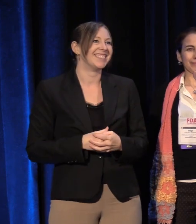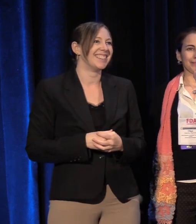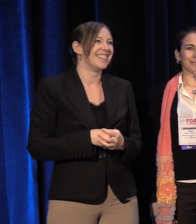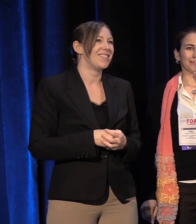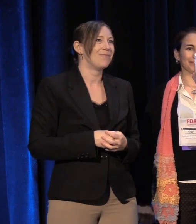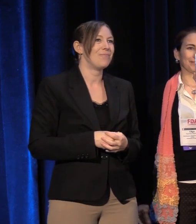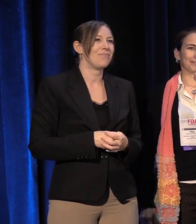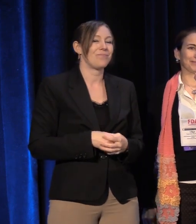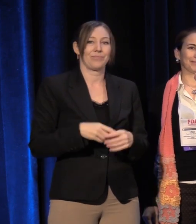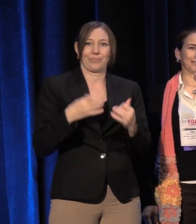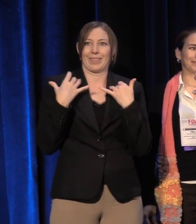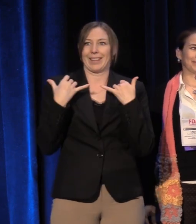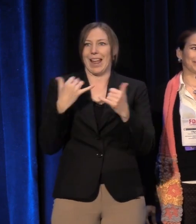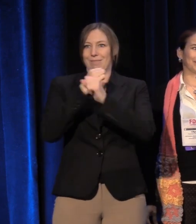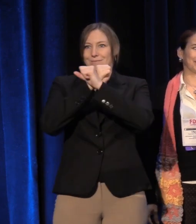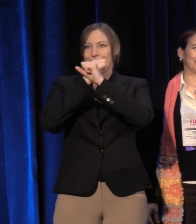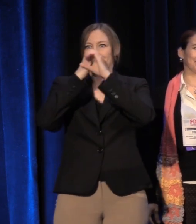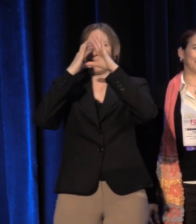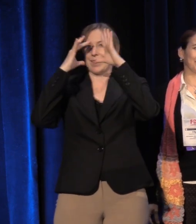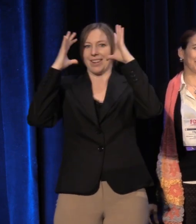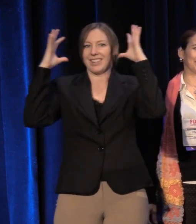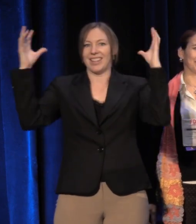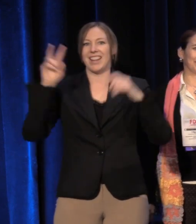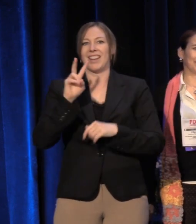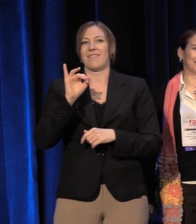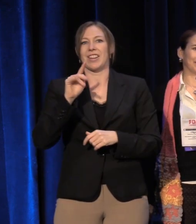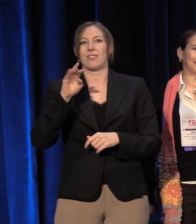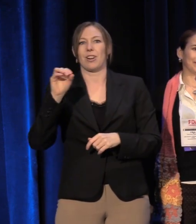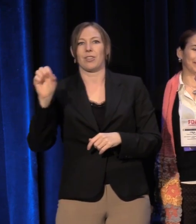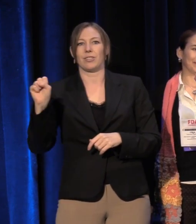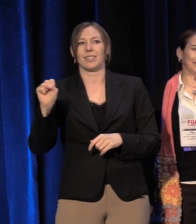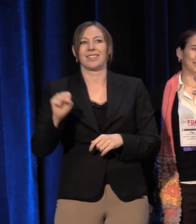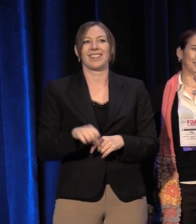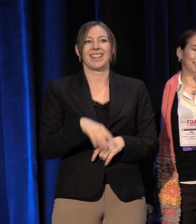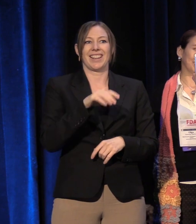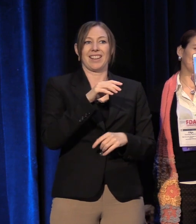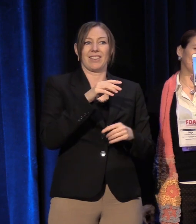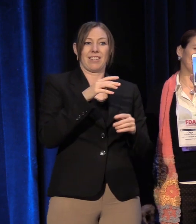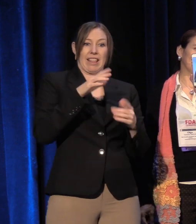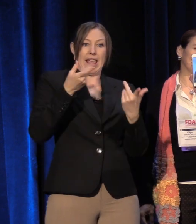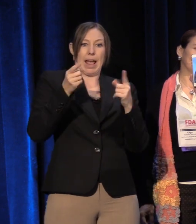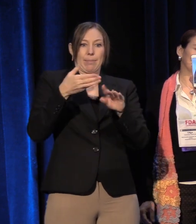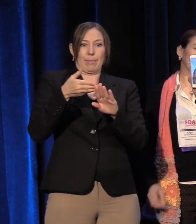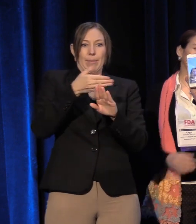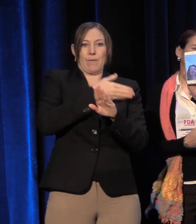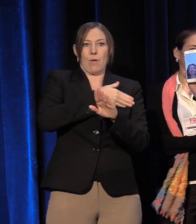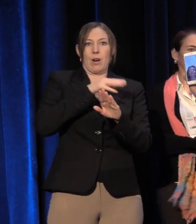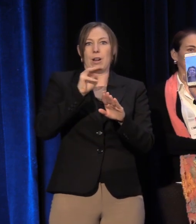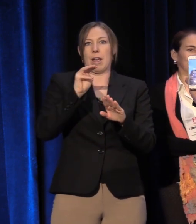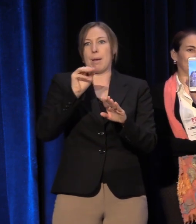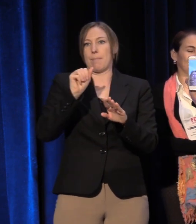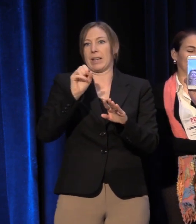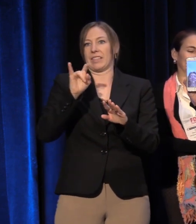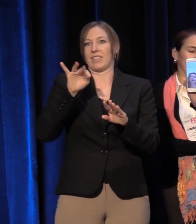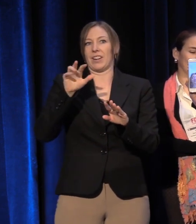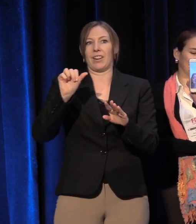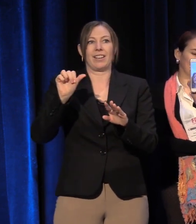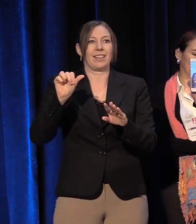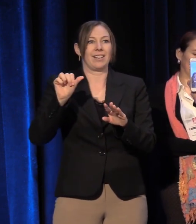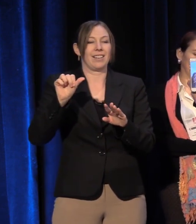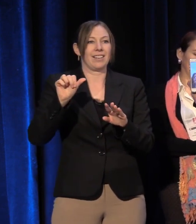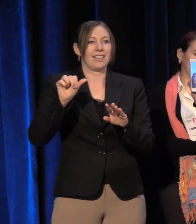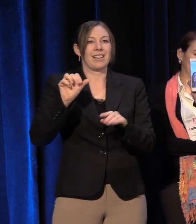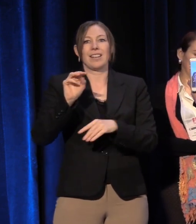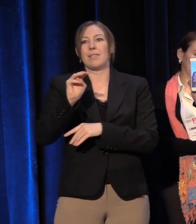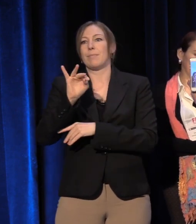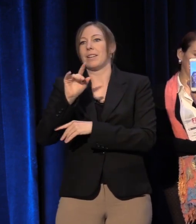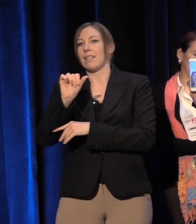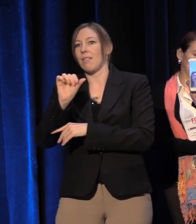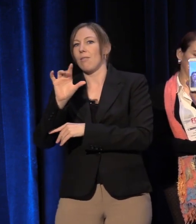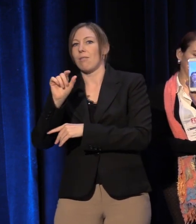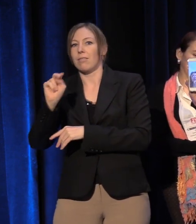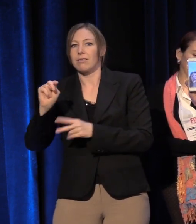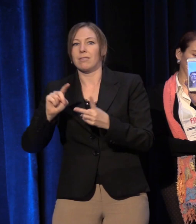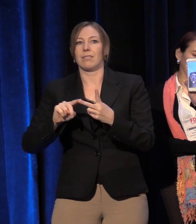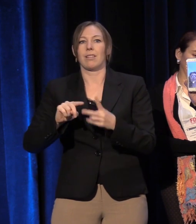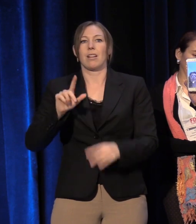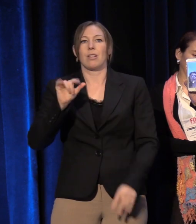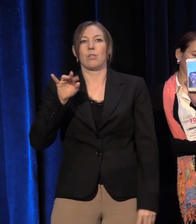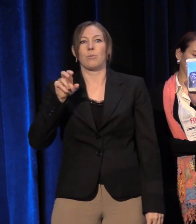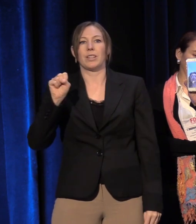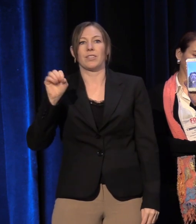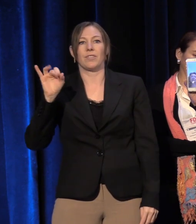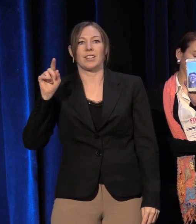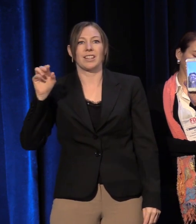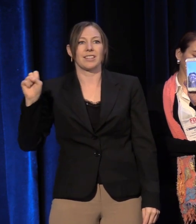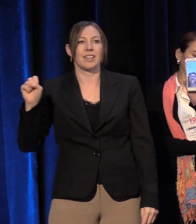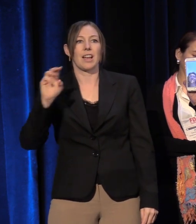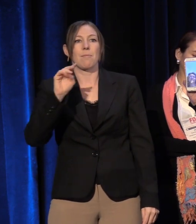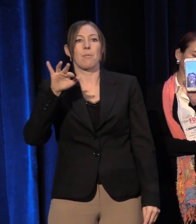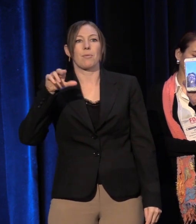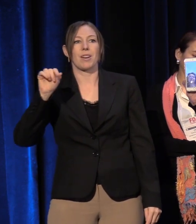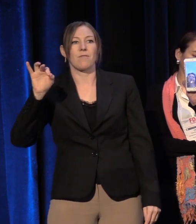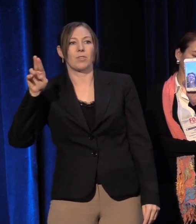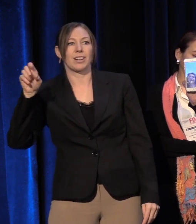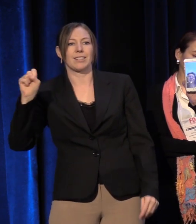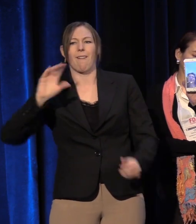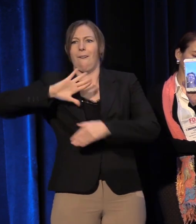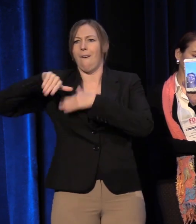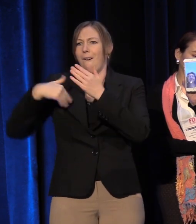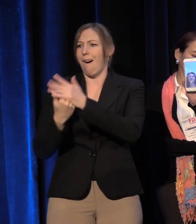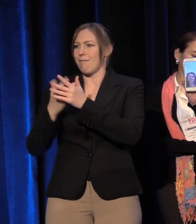Now, imagine the veteranos y veteranas who came before, Max Ferrá, Miriam Colón, Luis Valdez, Maria Irene Fornés, and all the ancestors on whose shoulders we stand,